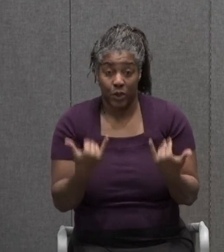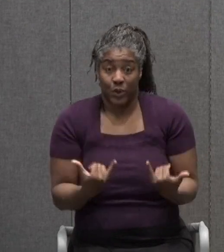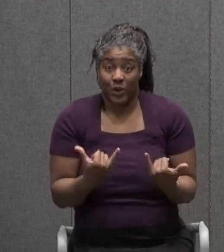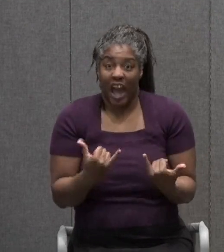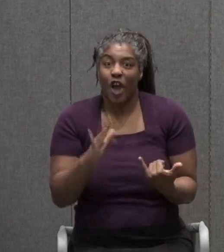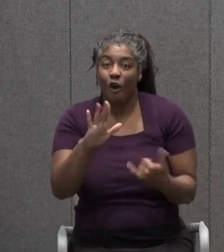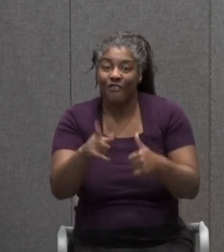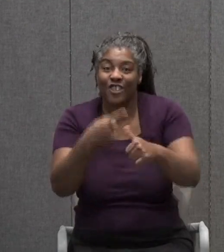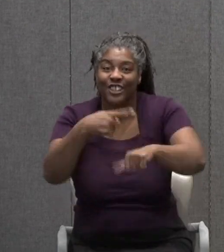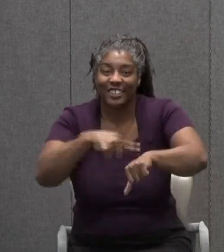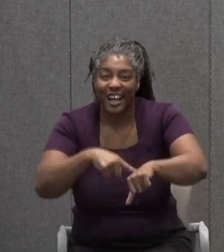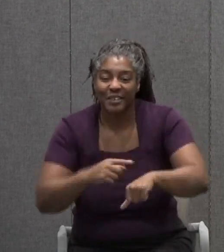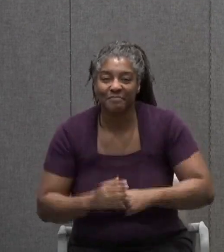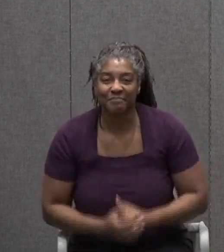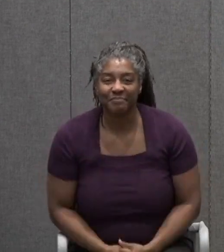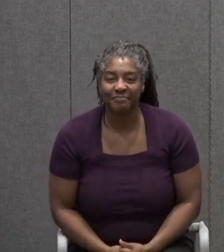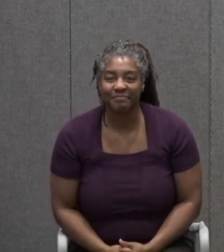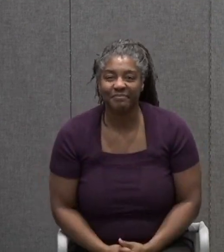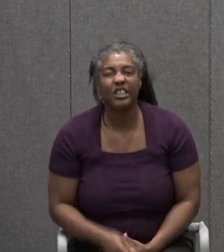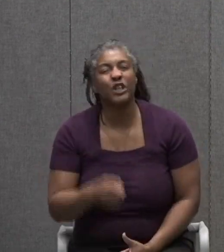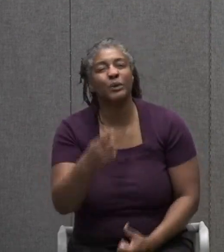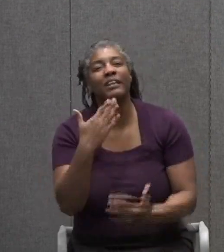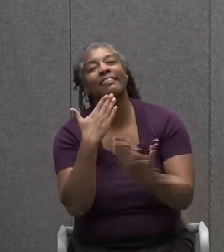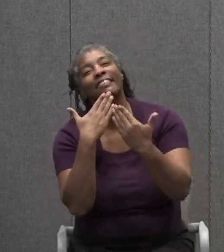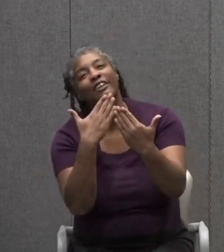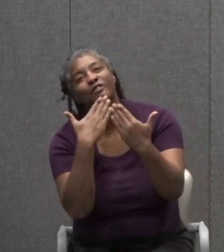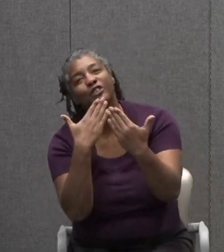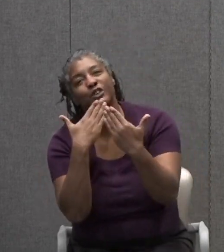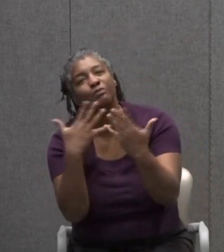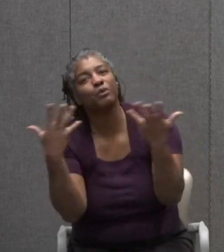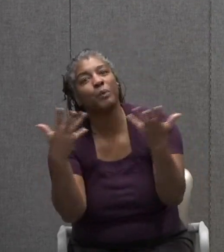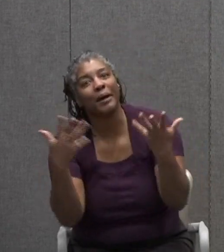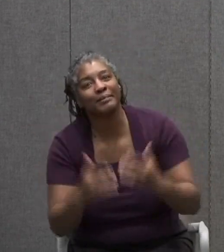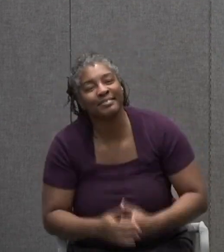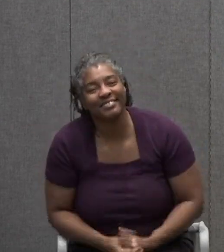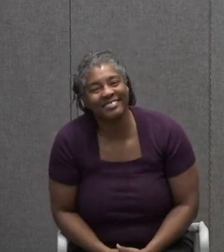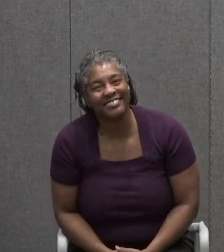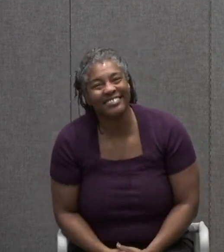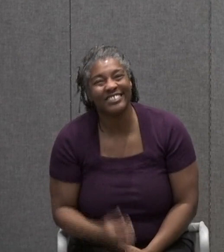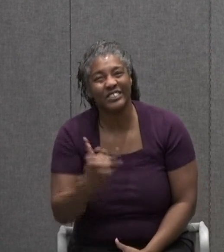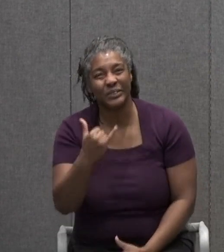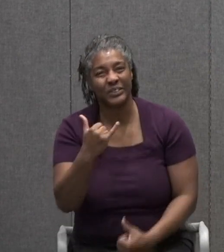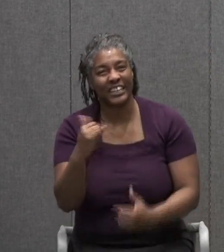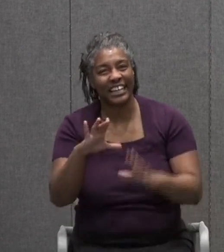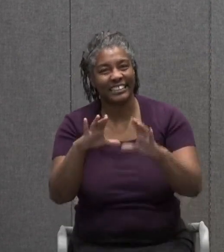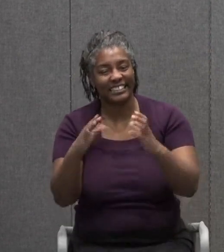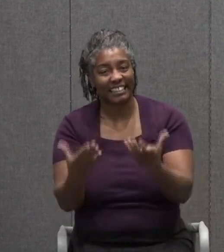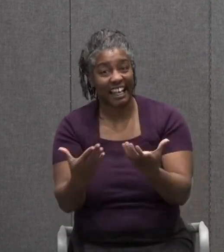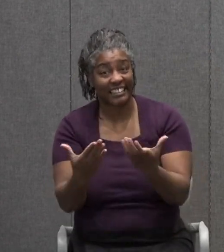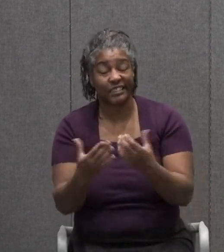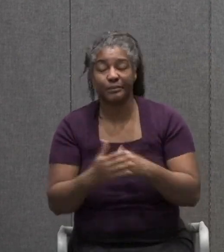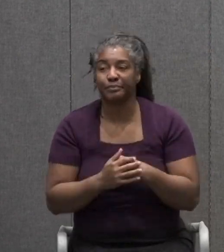What are you thankful for in today's class? What was the most fun or what was it that you had fun.